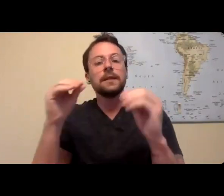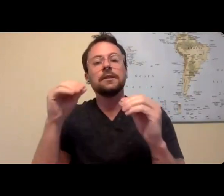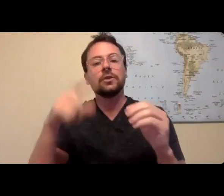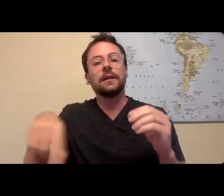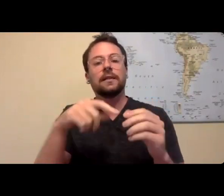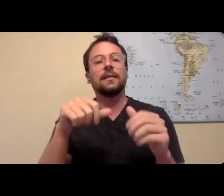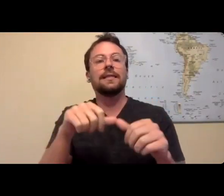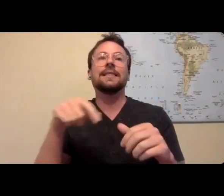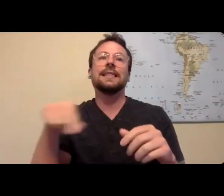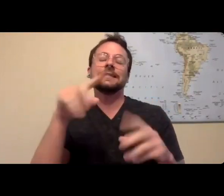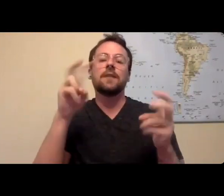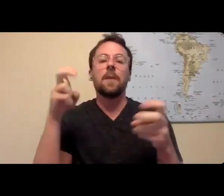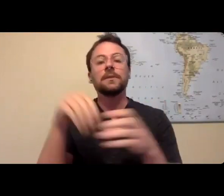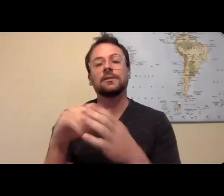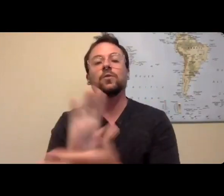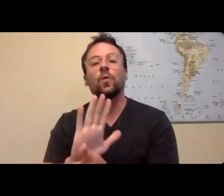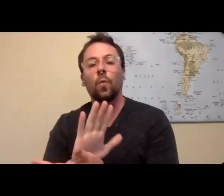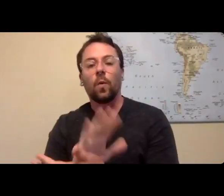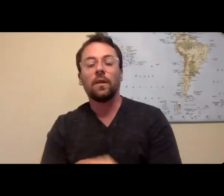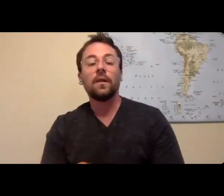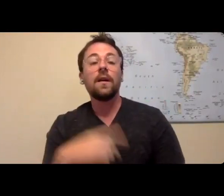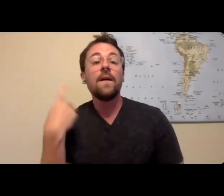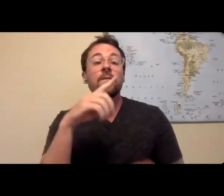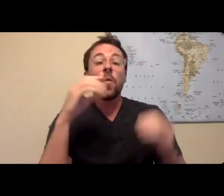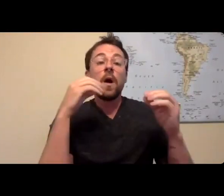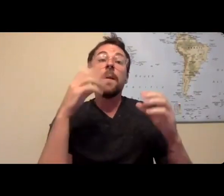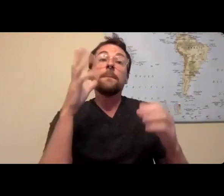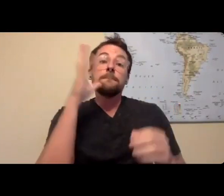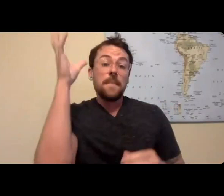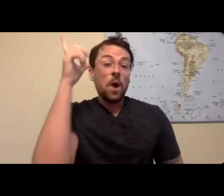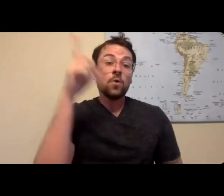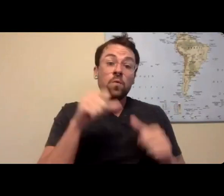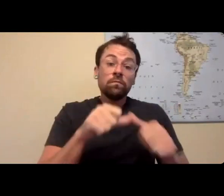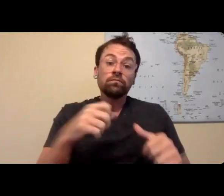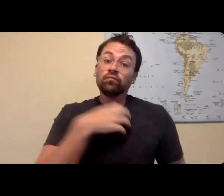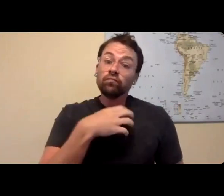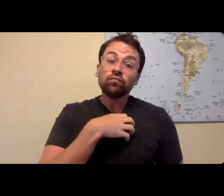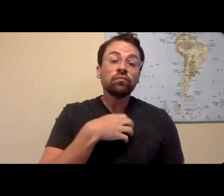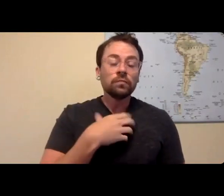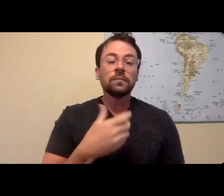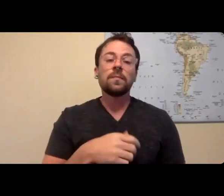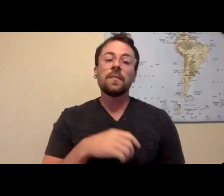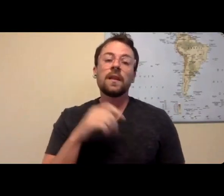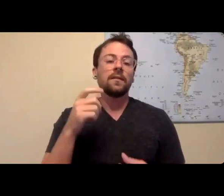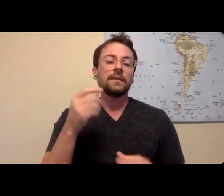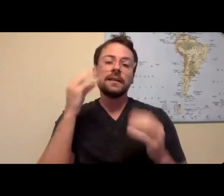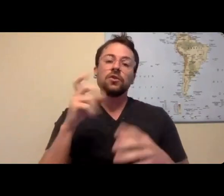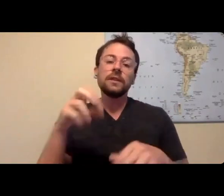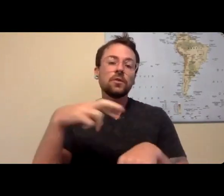So we need to break the cycle of silence about these issues in our class room so that our